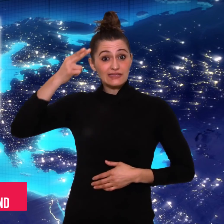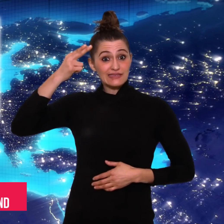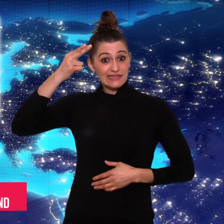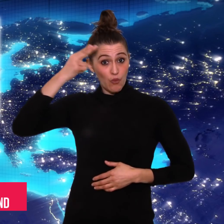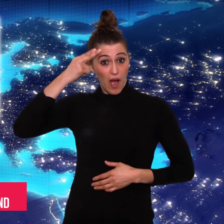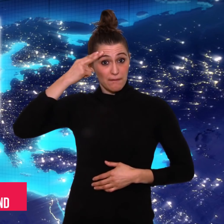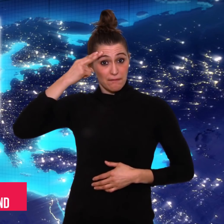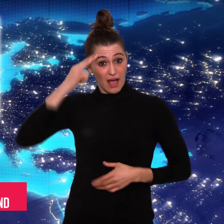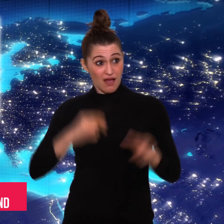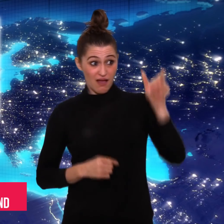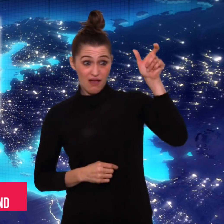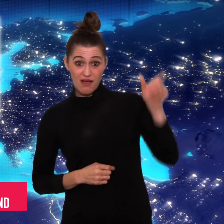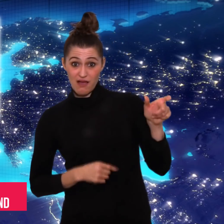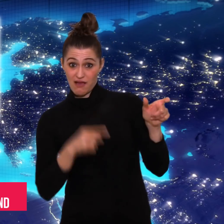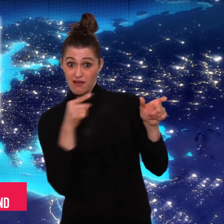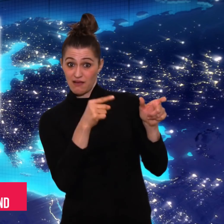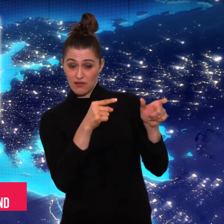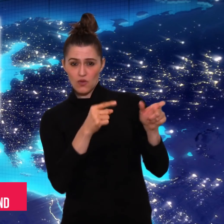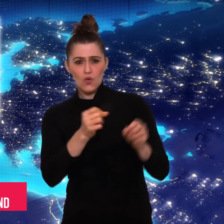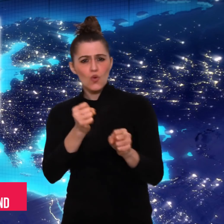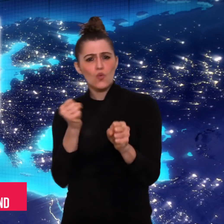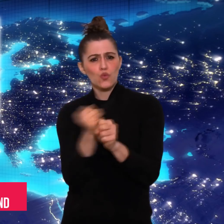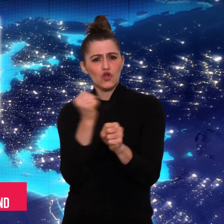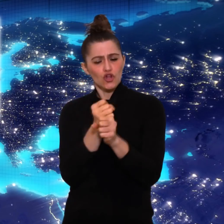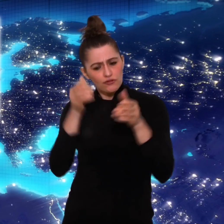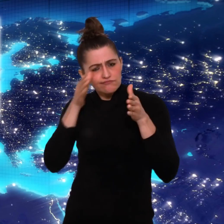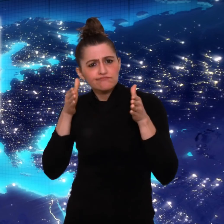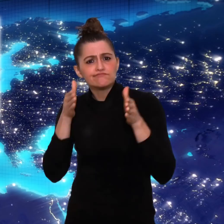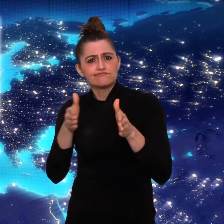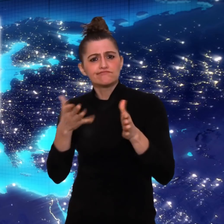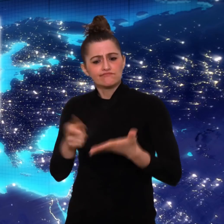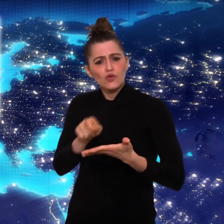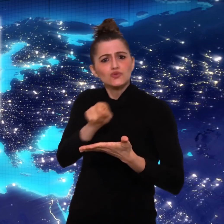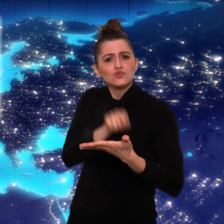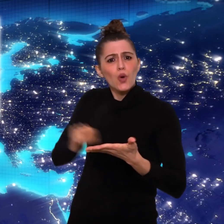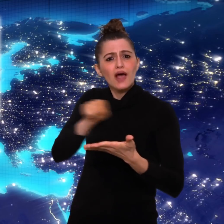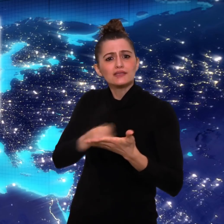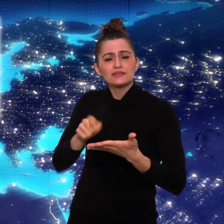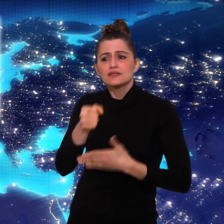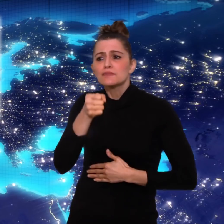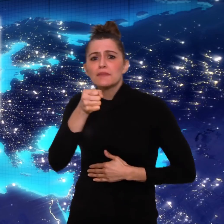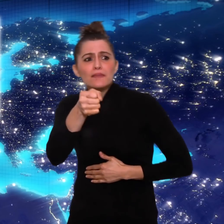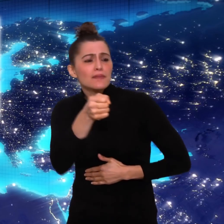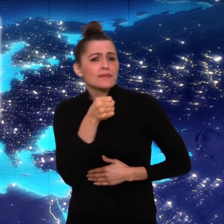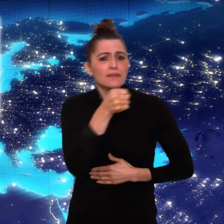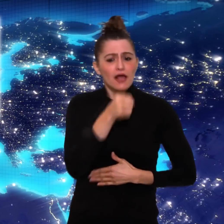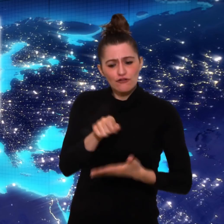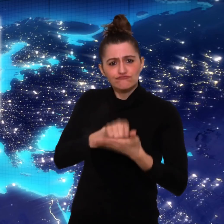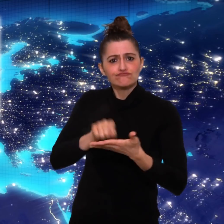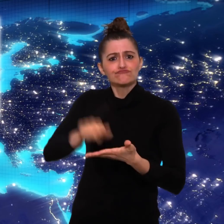Dawn: Three weeks later after the